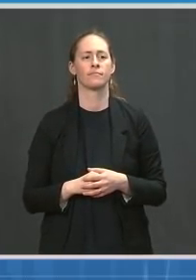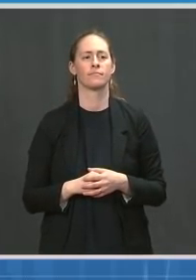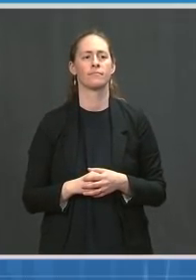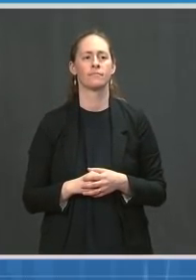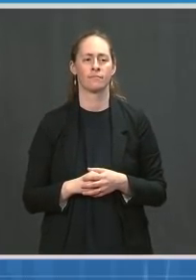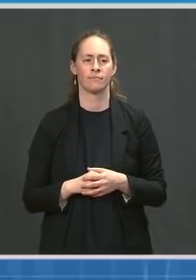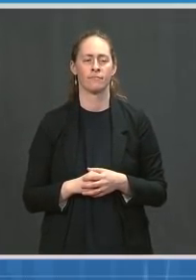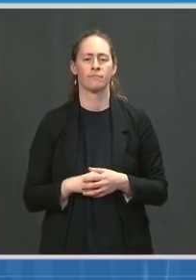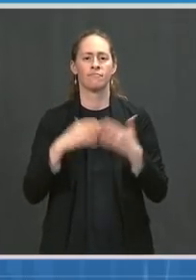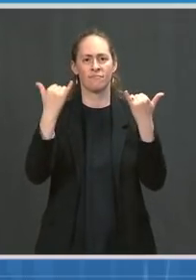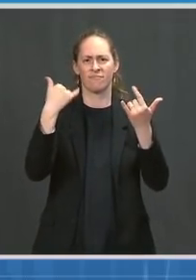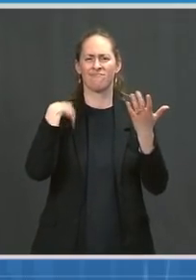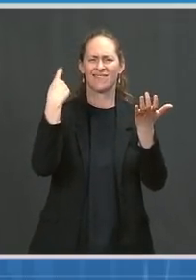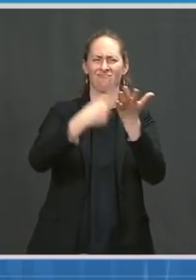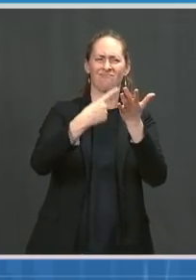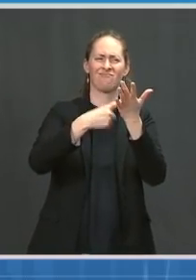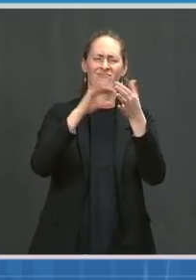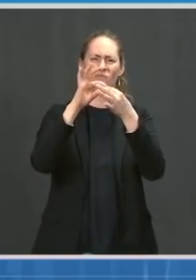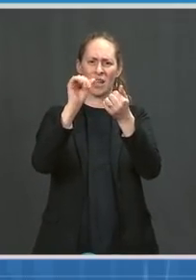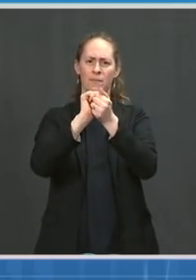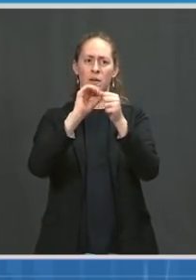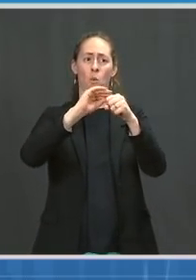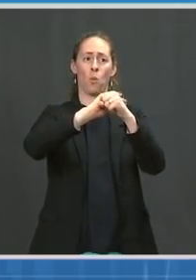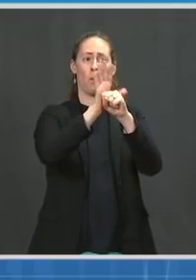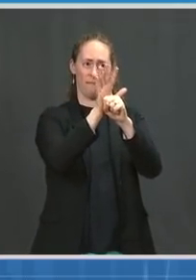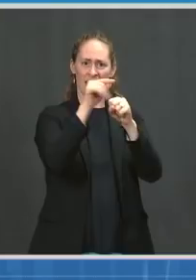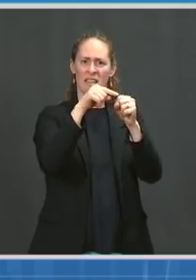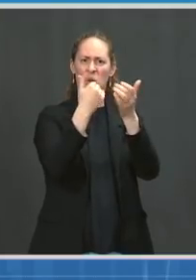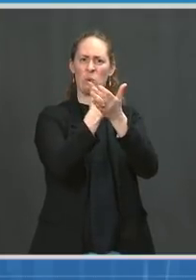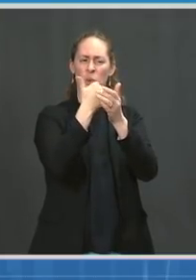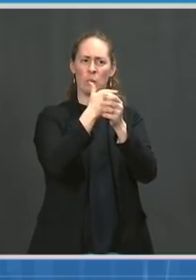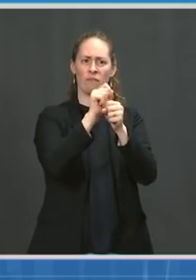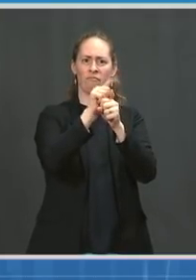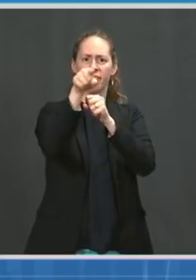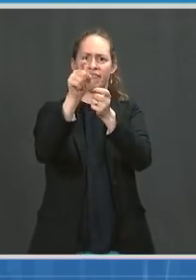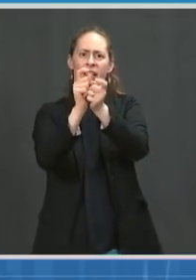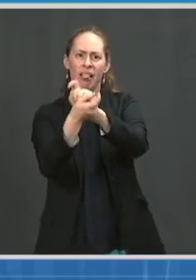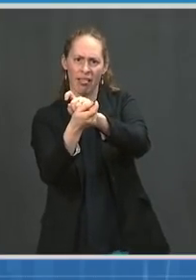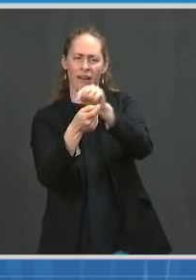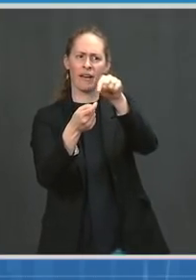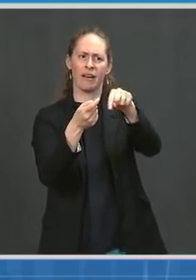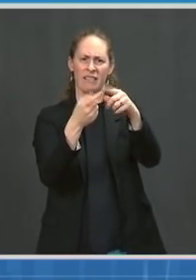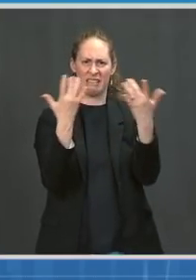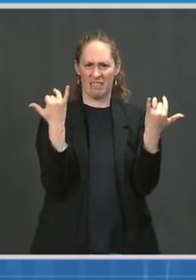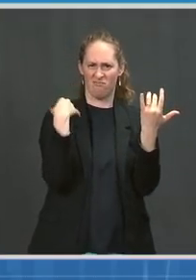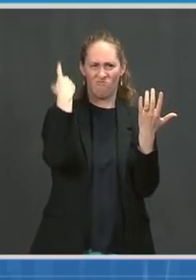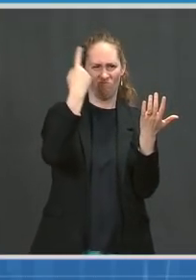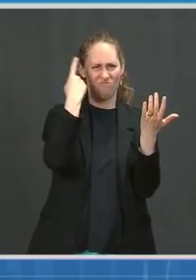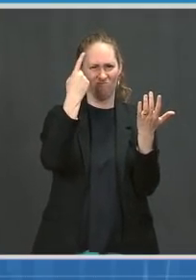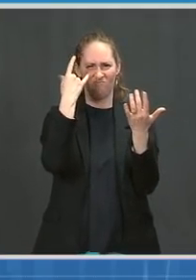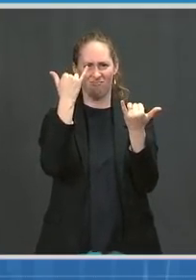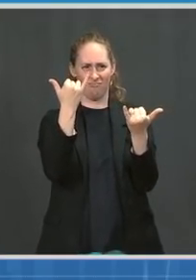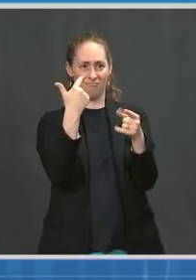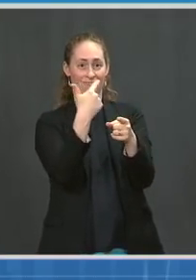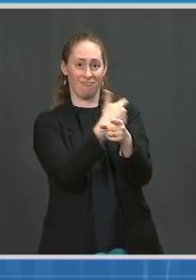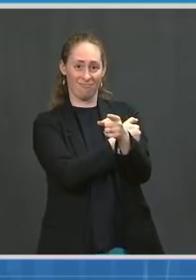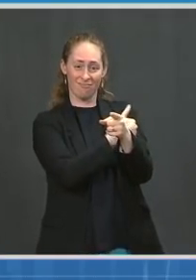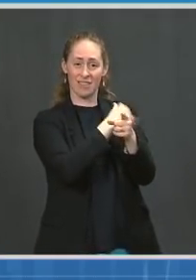what is the plan to combat growing vaccine hesitancy on the ground in the wake of the J&J pause? Does the CDC have plans to work with,